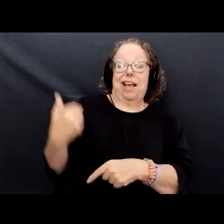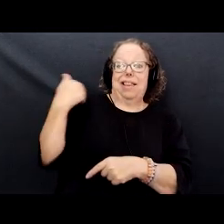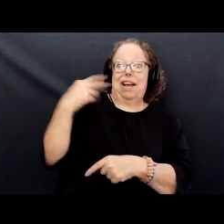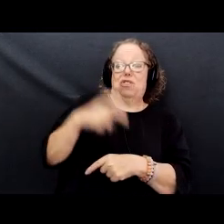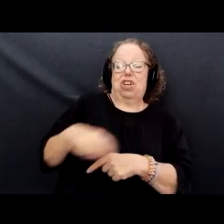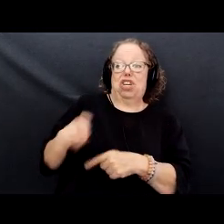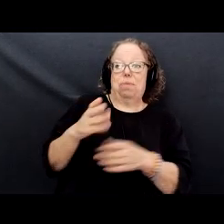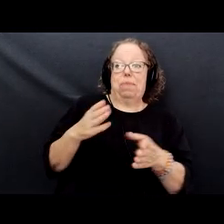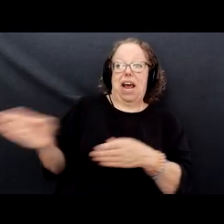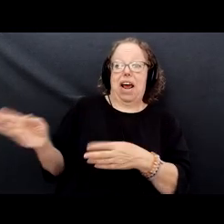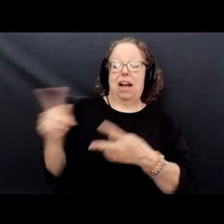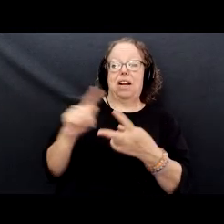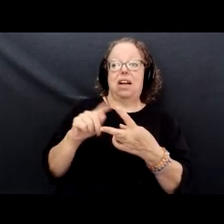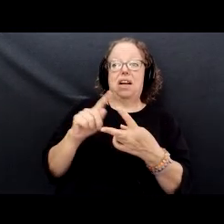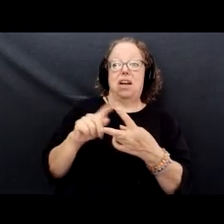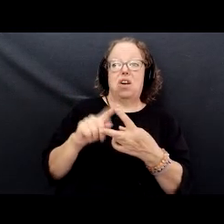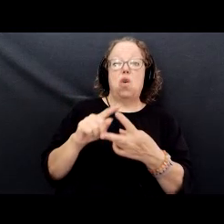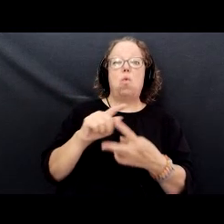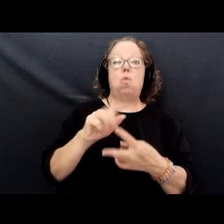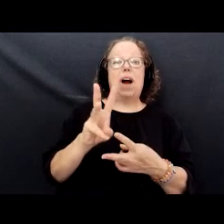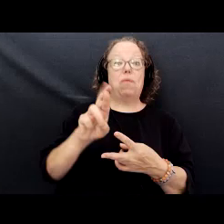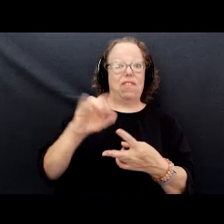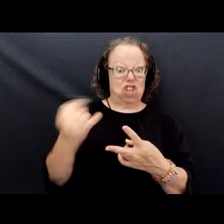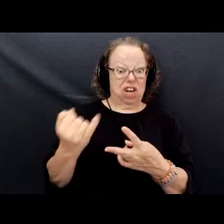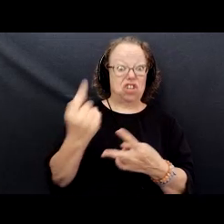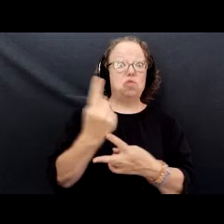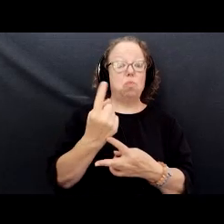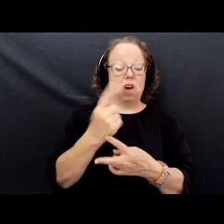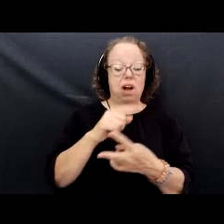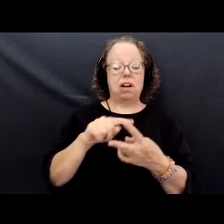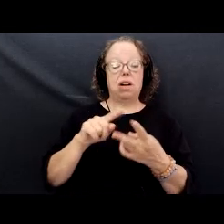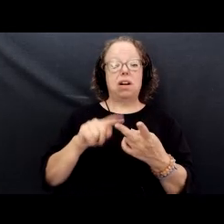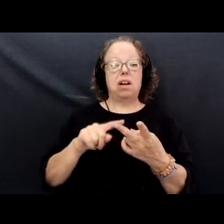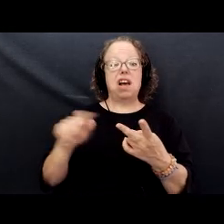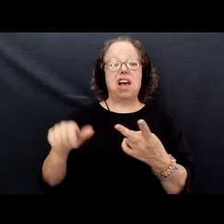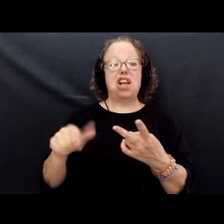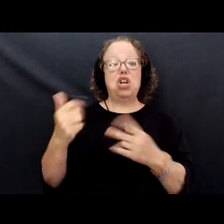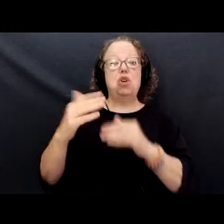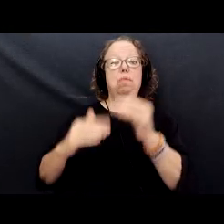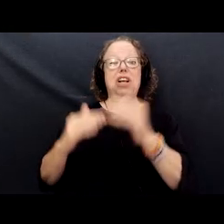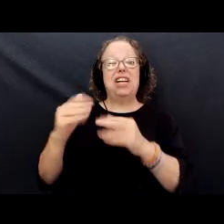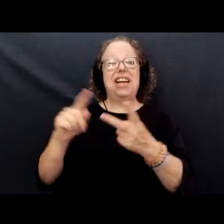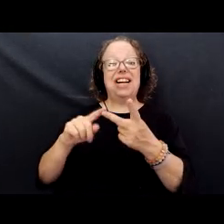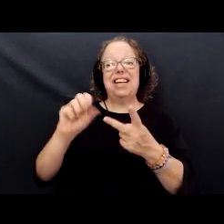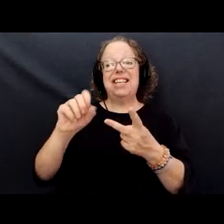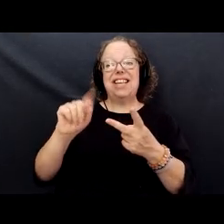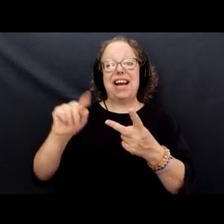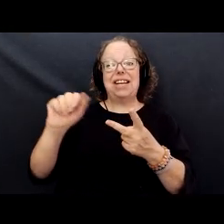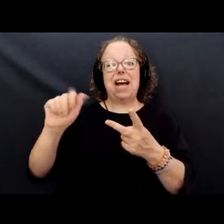There's one in White River Junction and a new building in St. Albans. Both are ADA accessible.